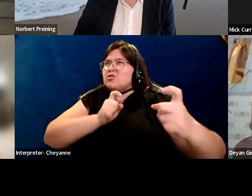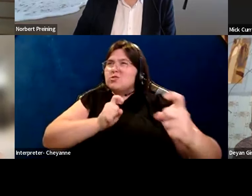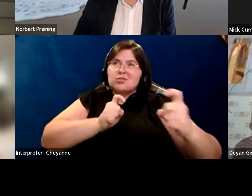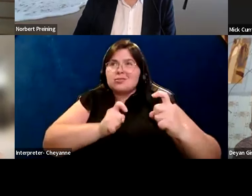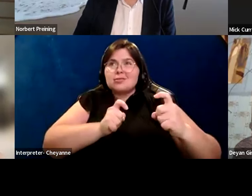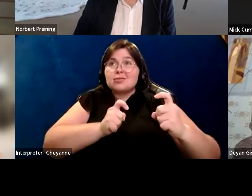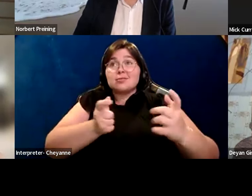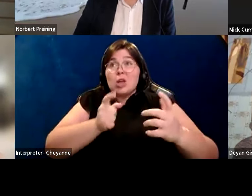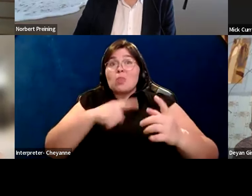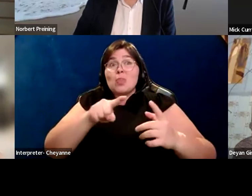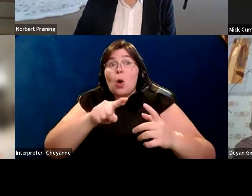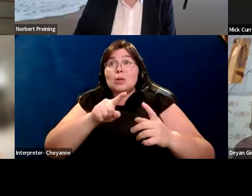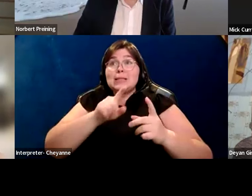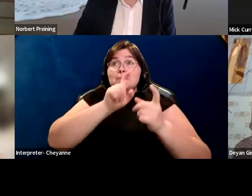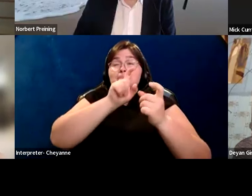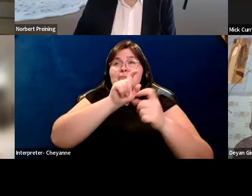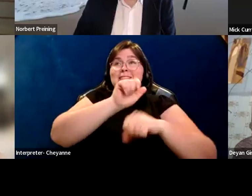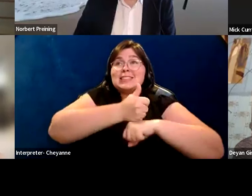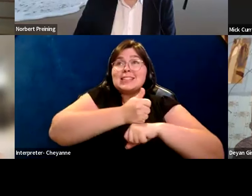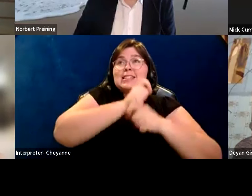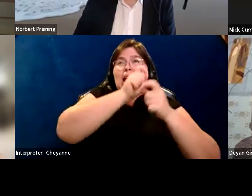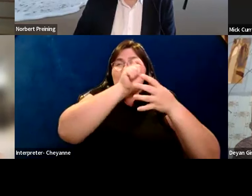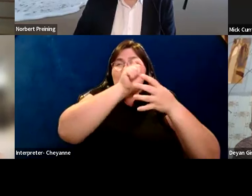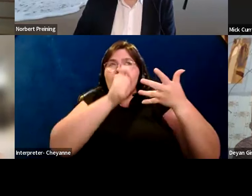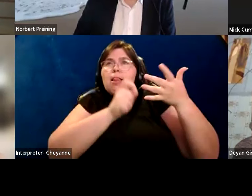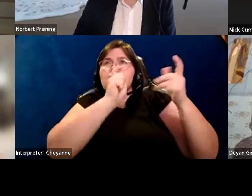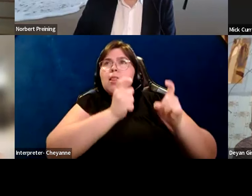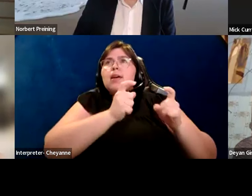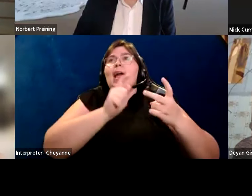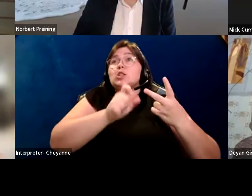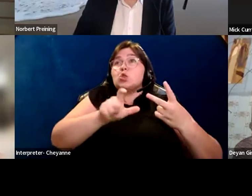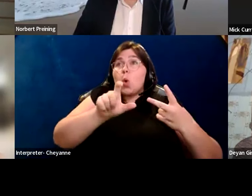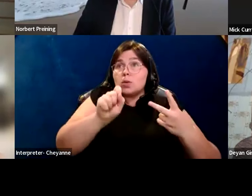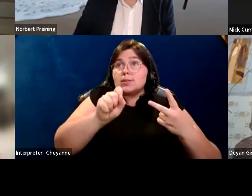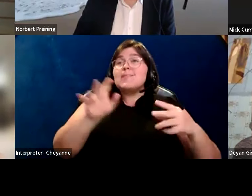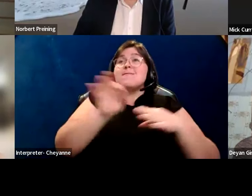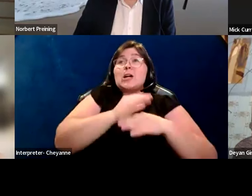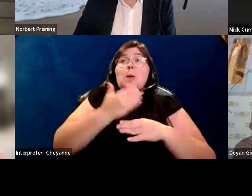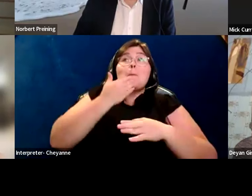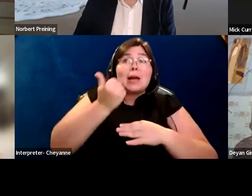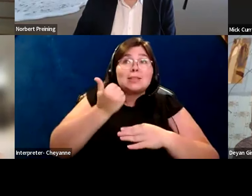do rely or work best when there is rich semantic--